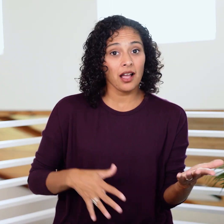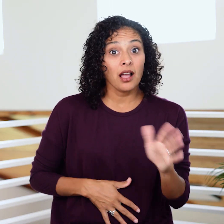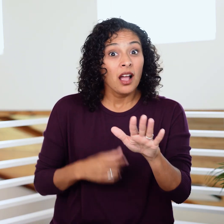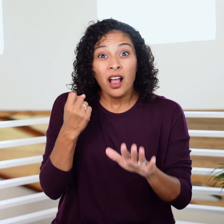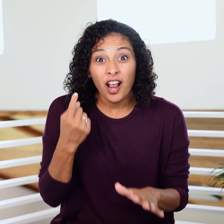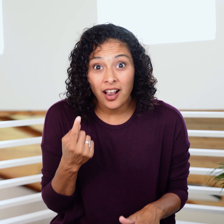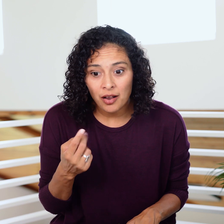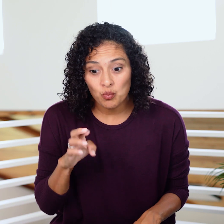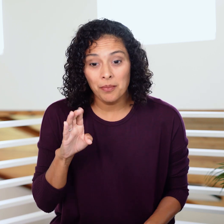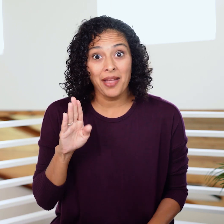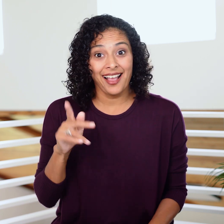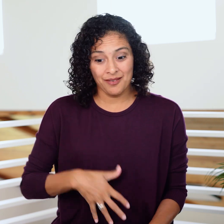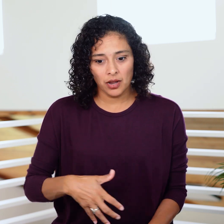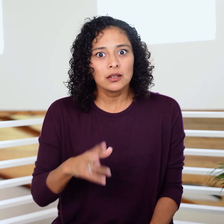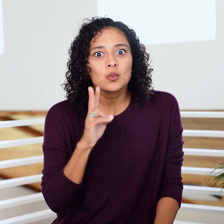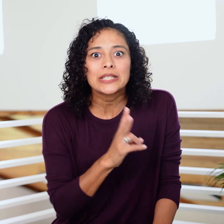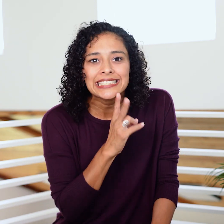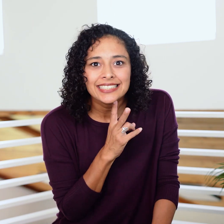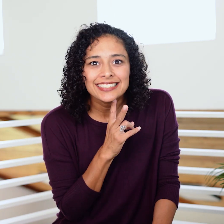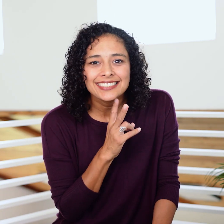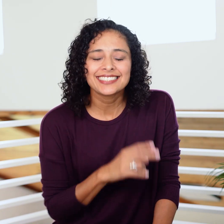When He does, Rebekah is pregnant with twins!